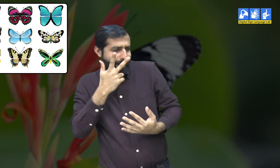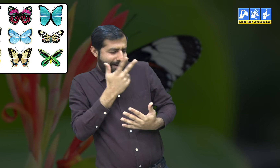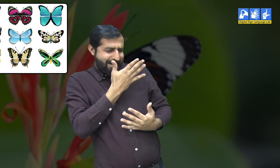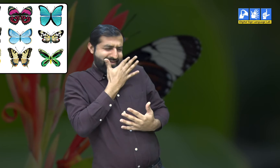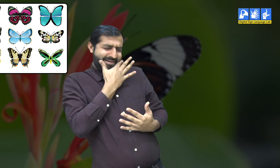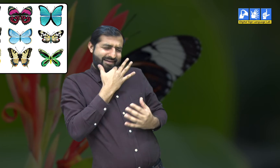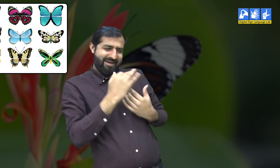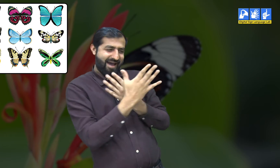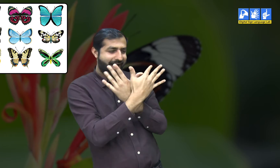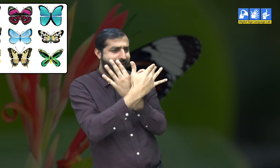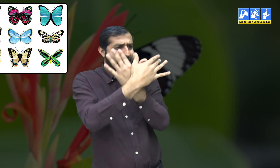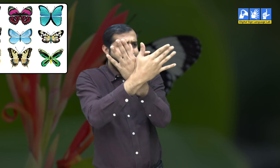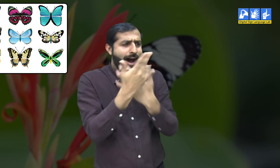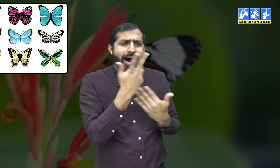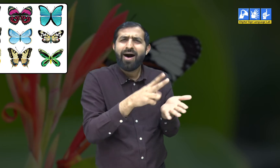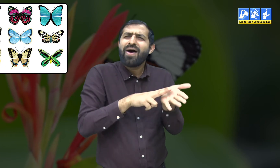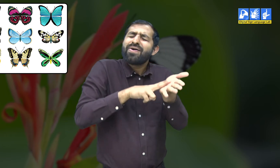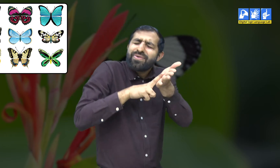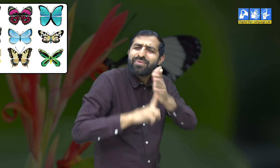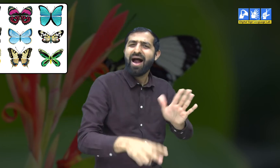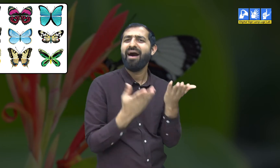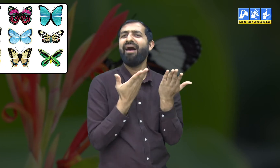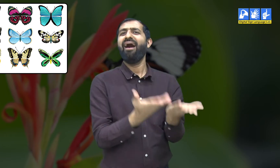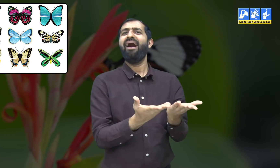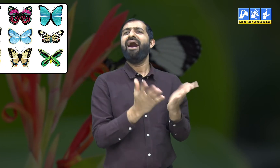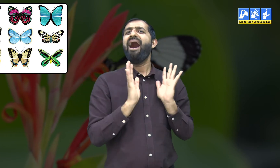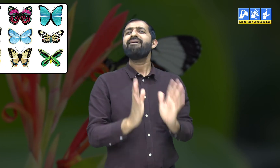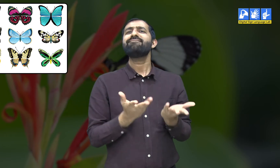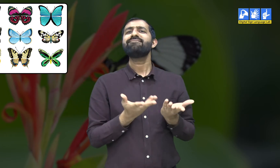and eventually it emerges as a butterfly or a moth.